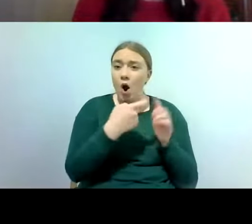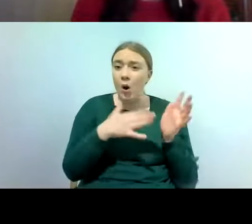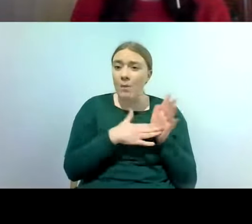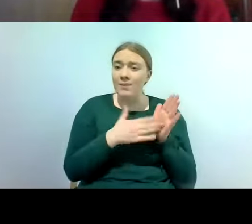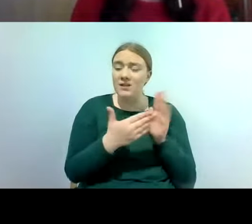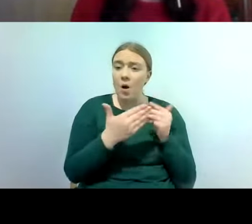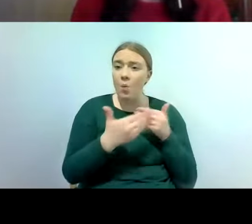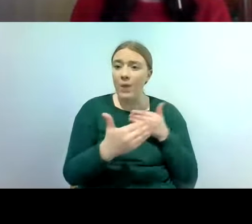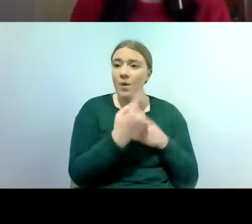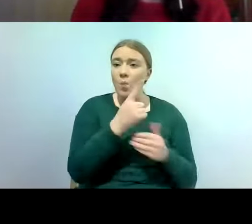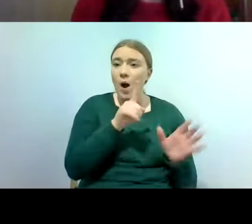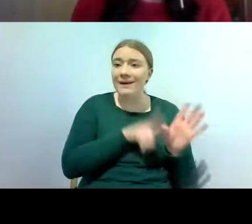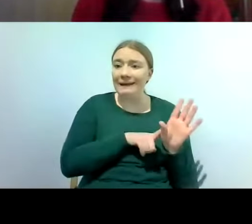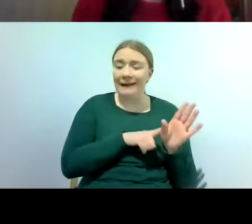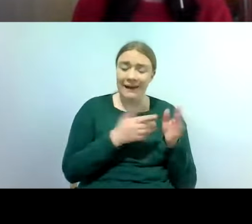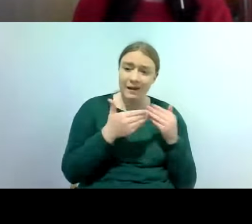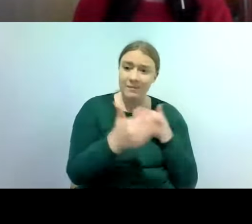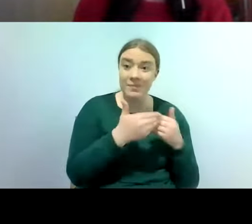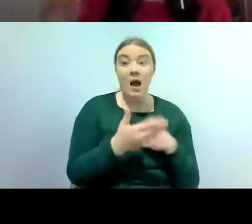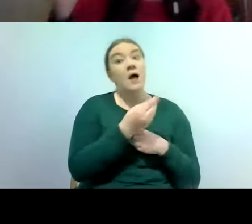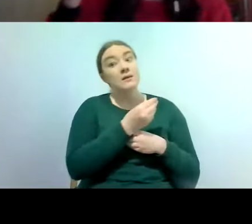and some fish travelling 12 kilometers within the year